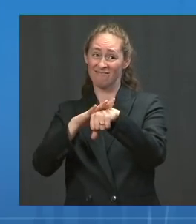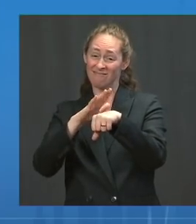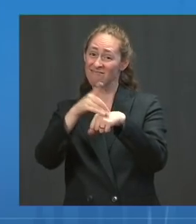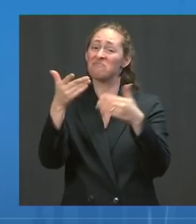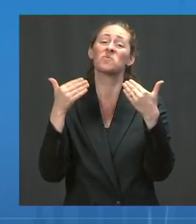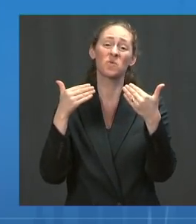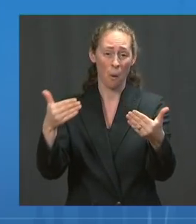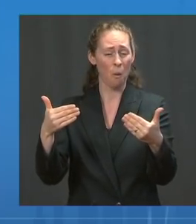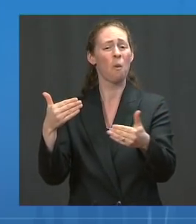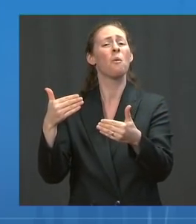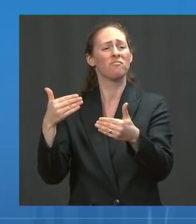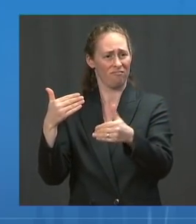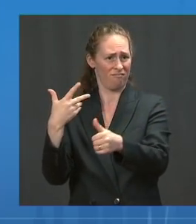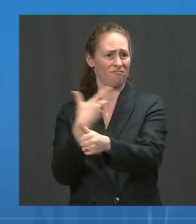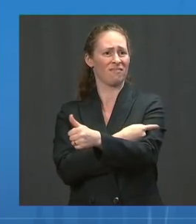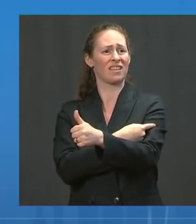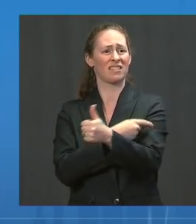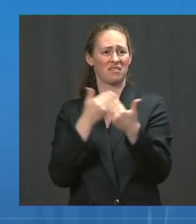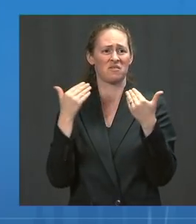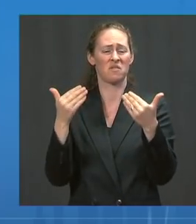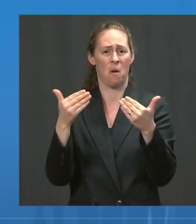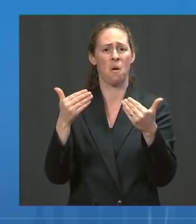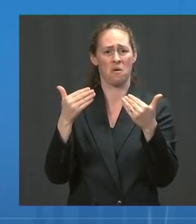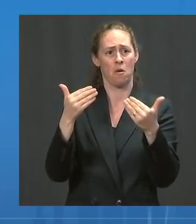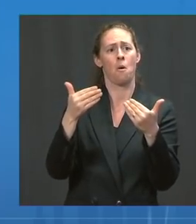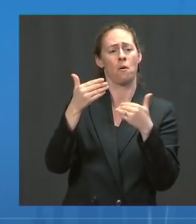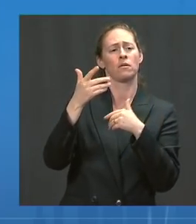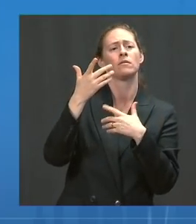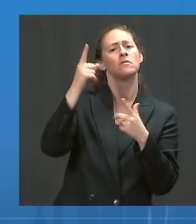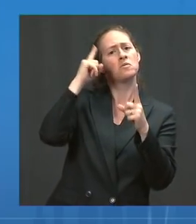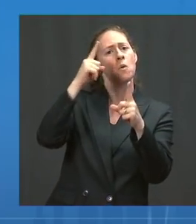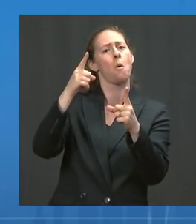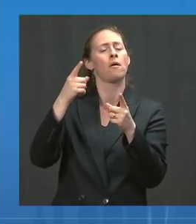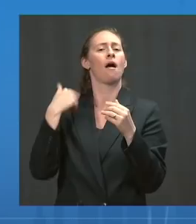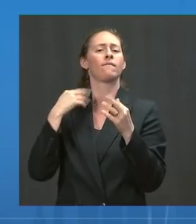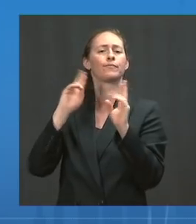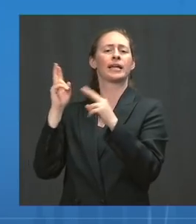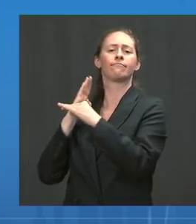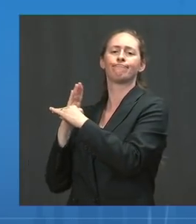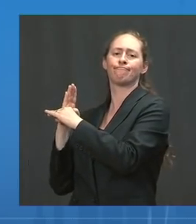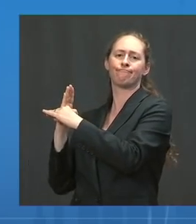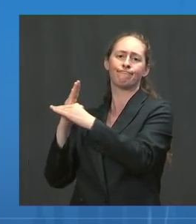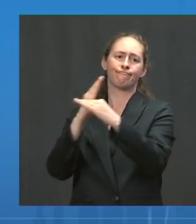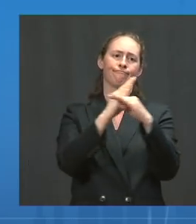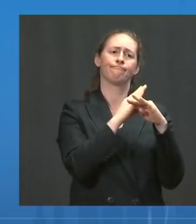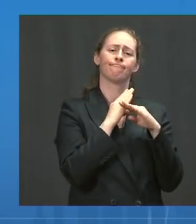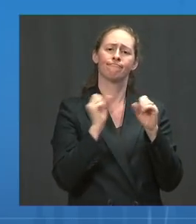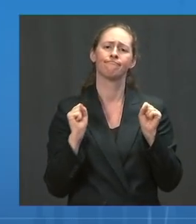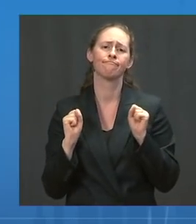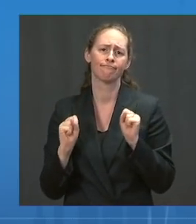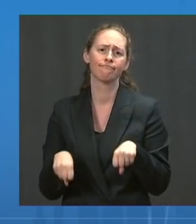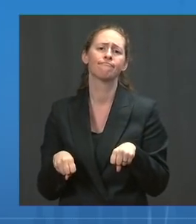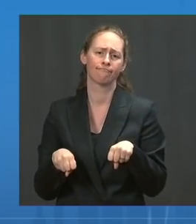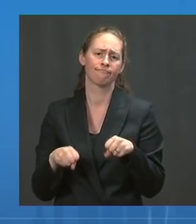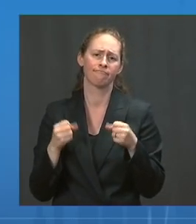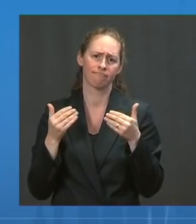It gives you longer-lasting and more robust protection with the breadth and depth of coverage needed to conquer the variants